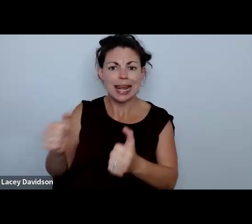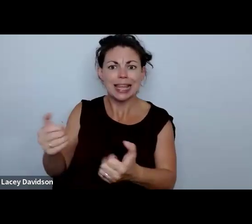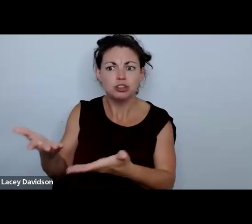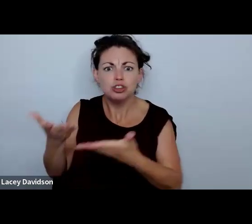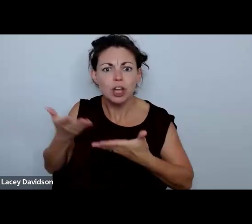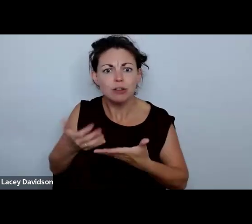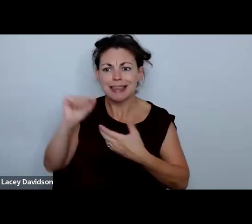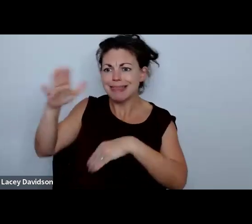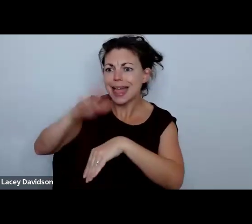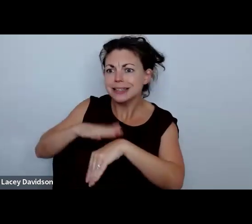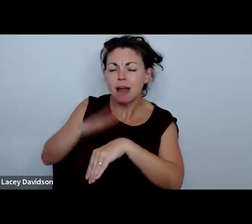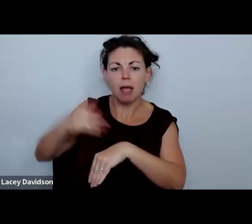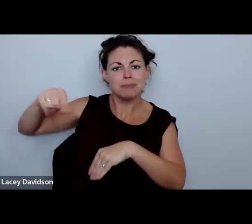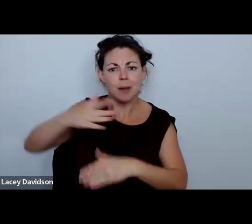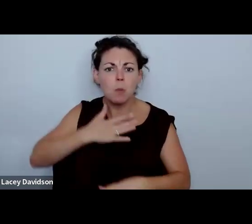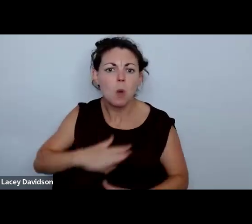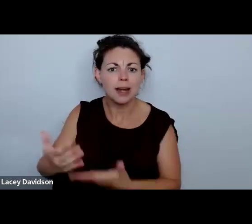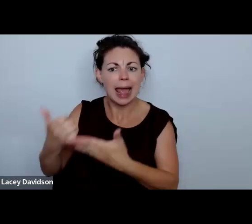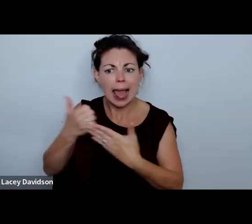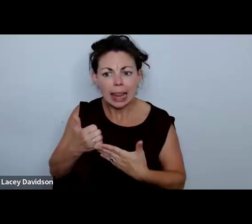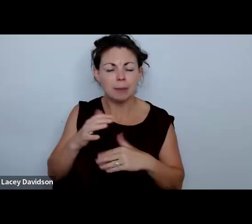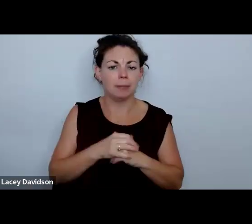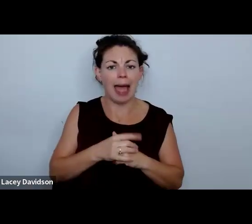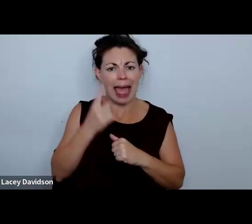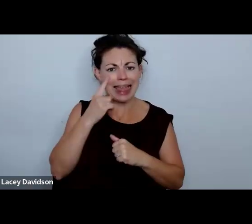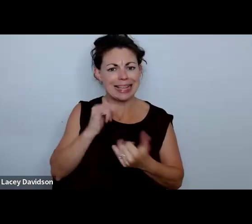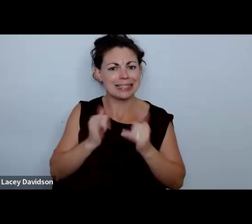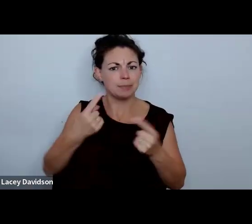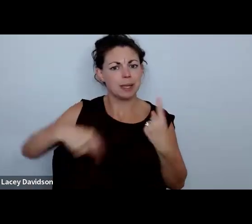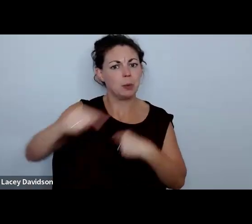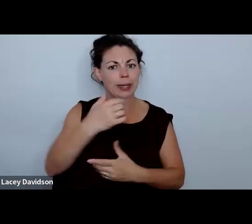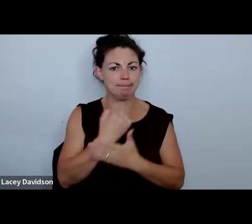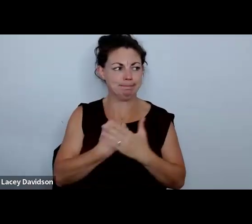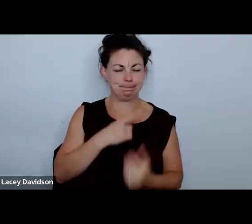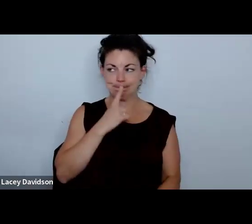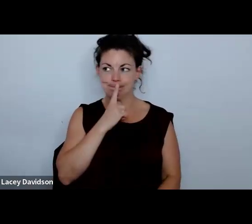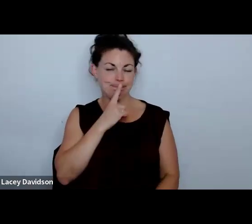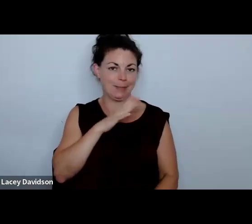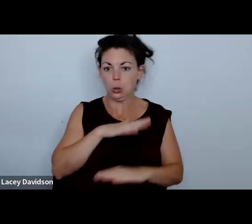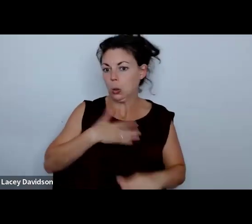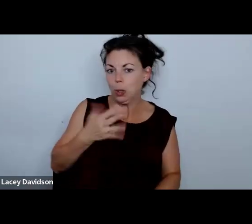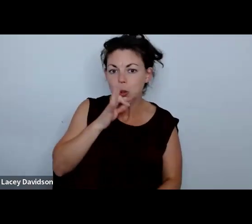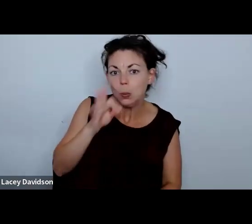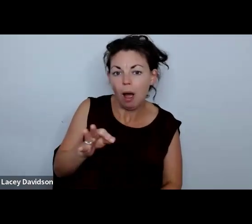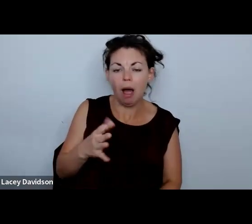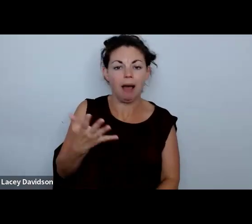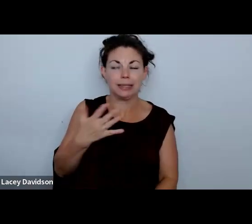something that I enjoy, and I'm always pleased when, when people want to get into the same field that I'm in.